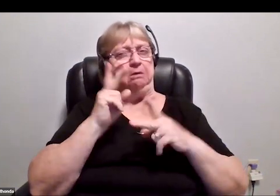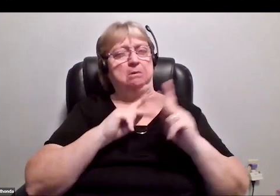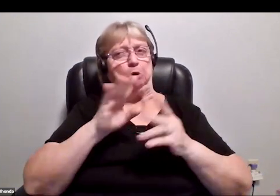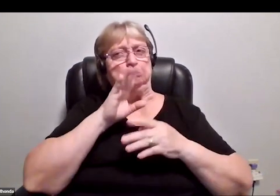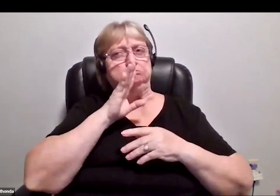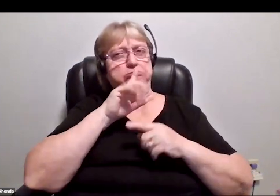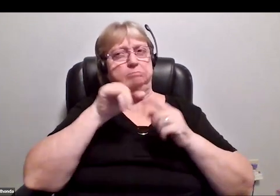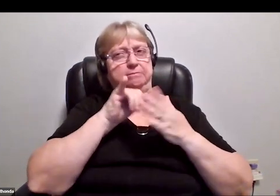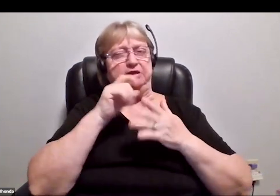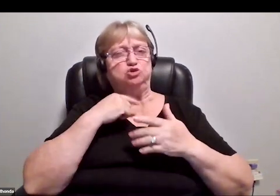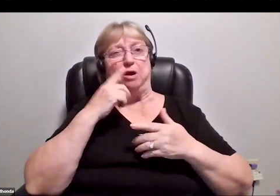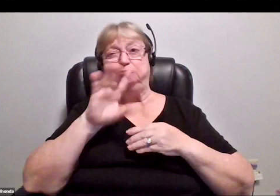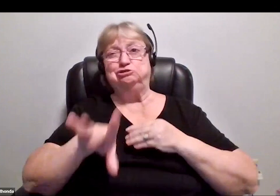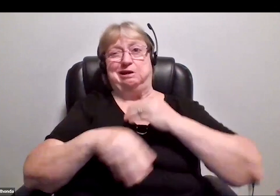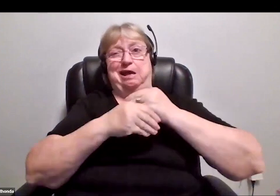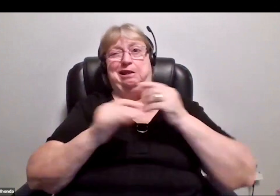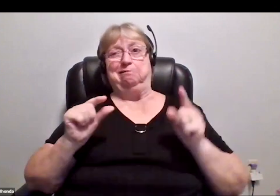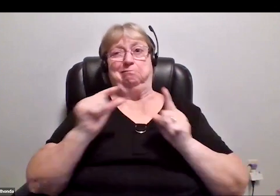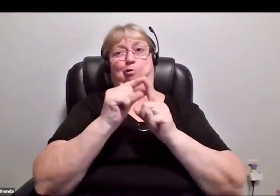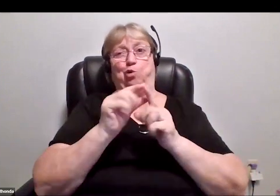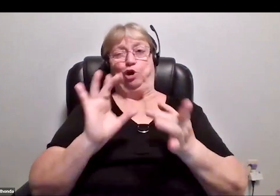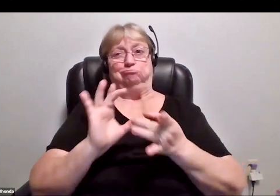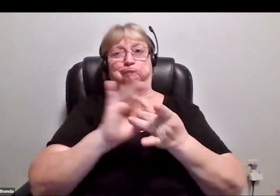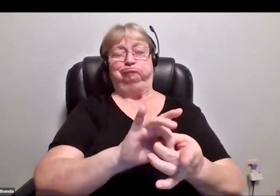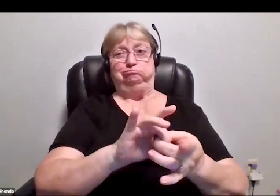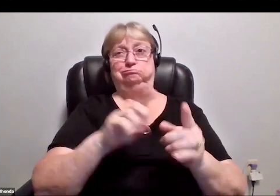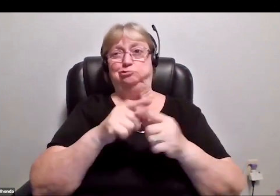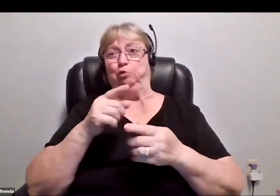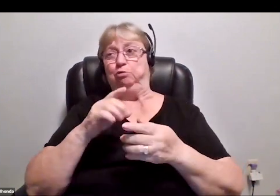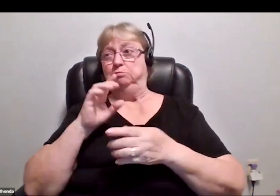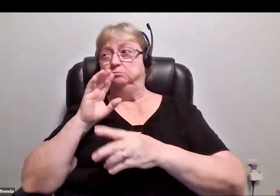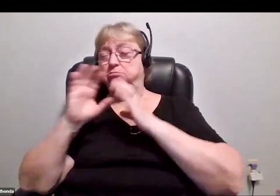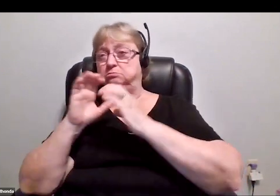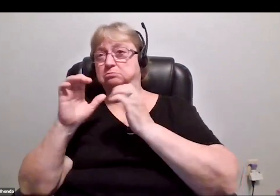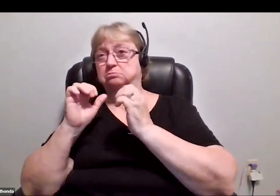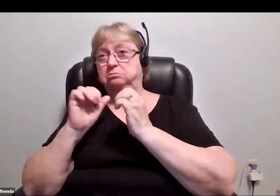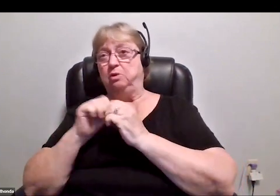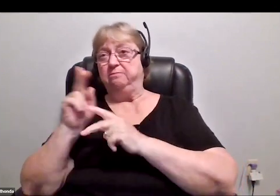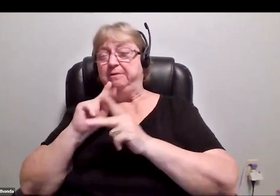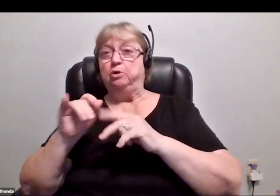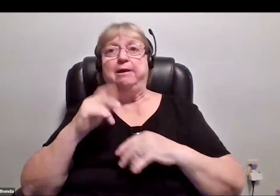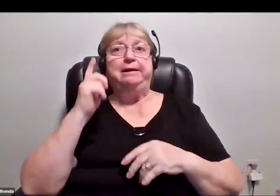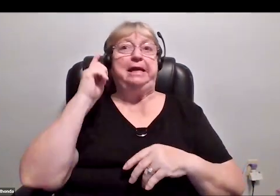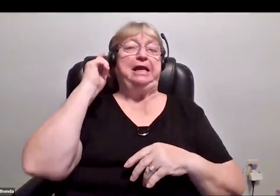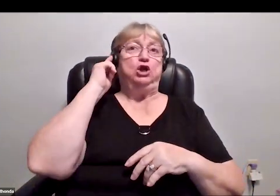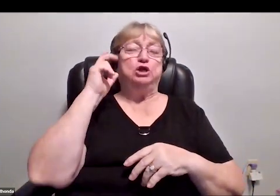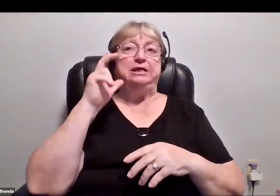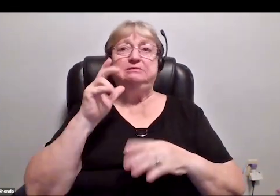I'm putting a word to things that are going on between conversations between people who are talking about hearing technologies and people who are talking